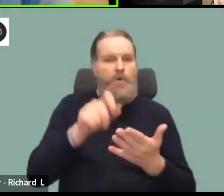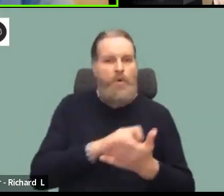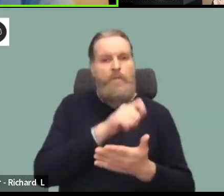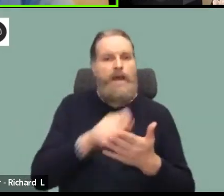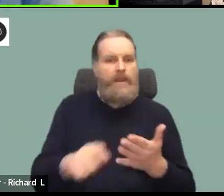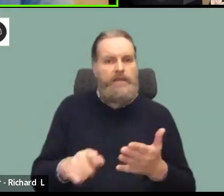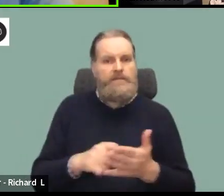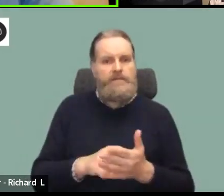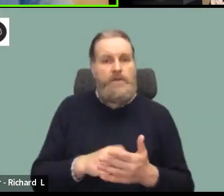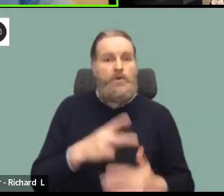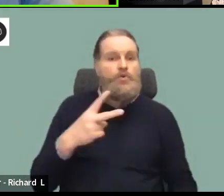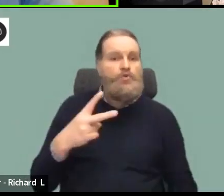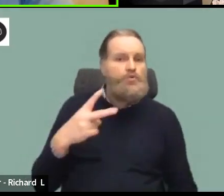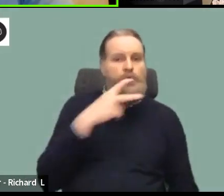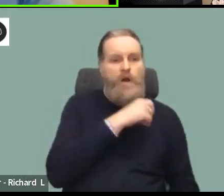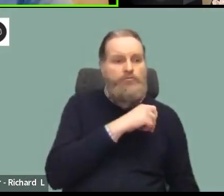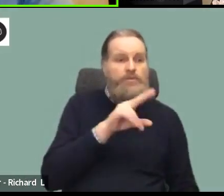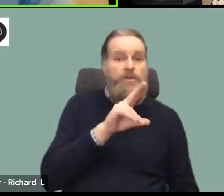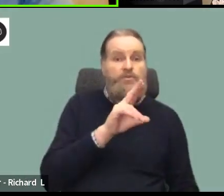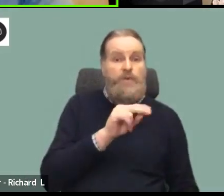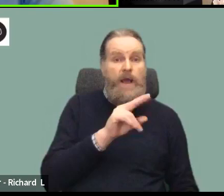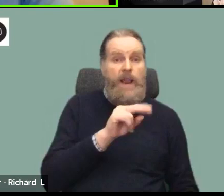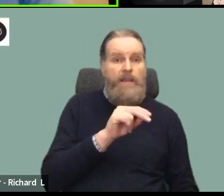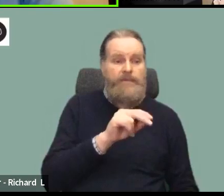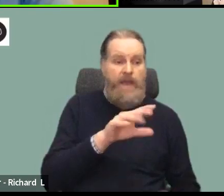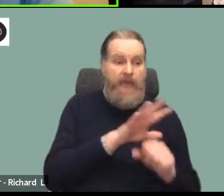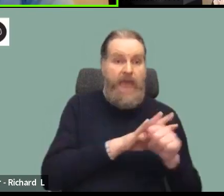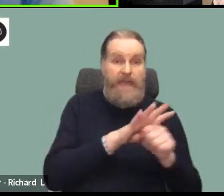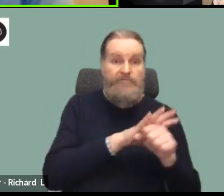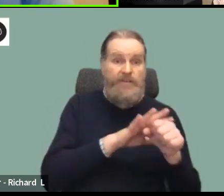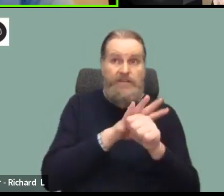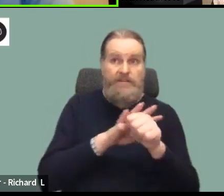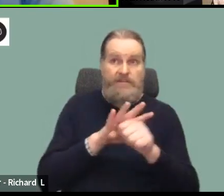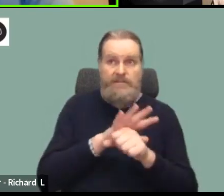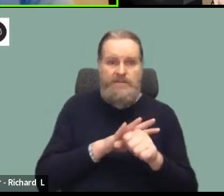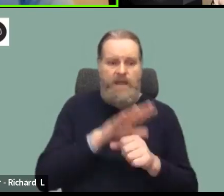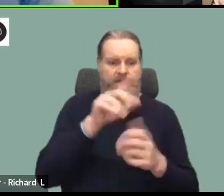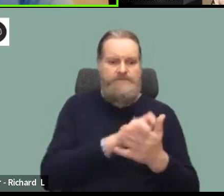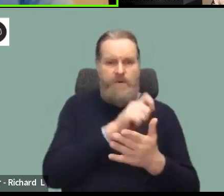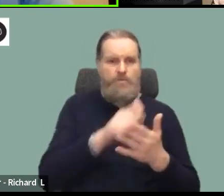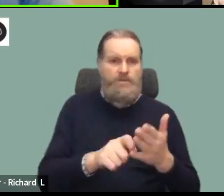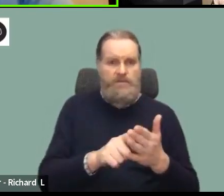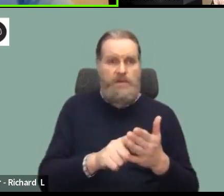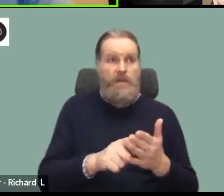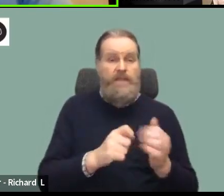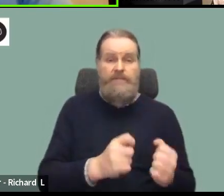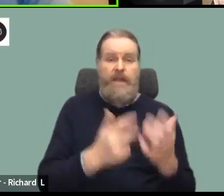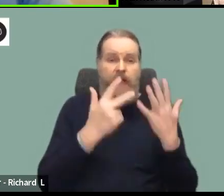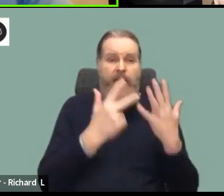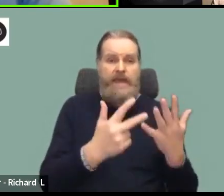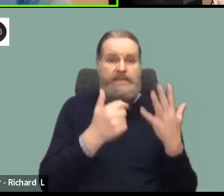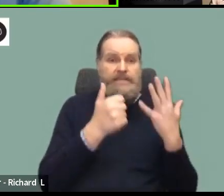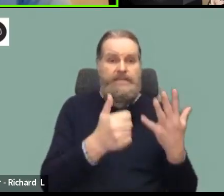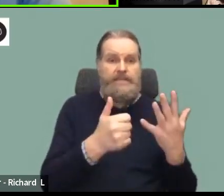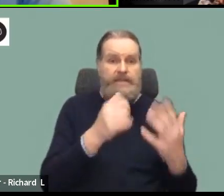is that 202 is that 212 areas voted with an 86% strikeforce, and obviously the. reason reason for that is if reason for that is if people